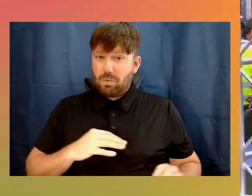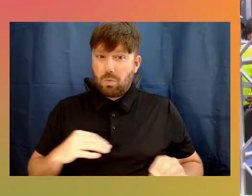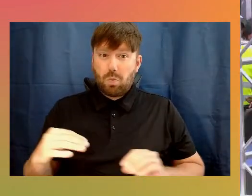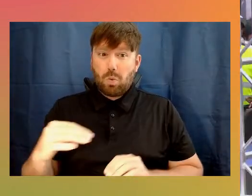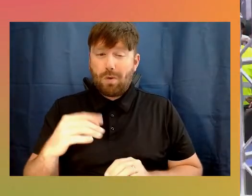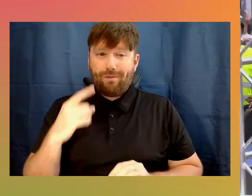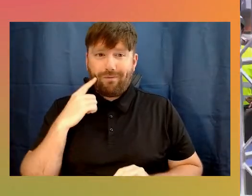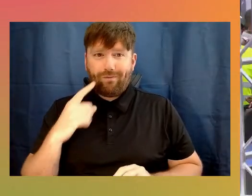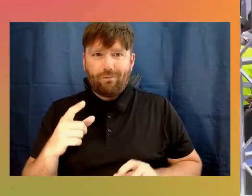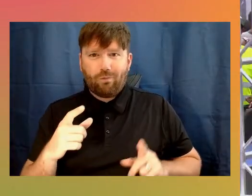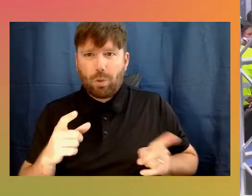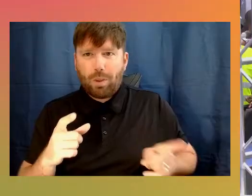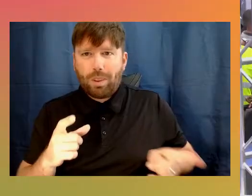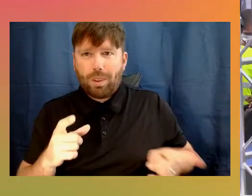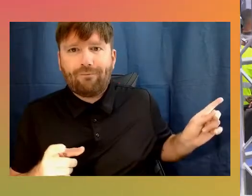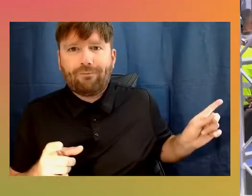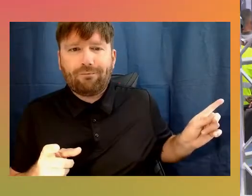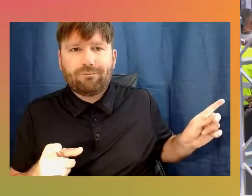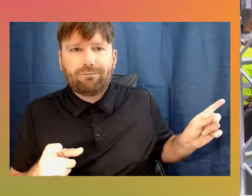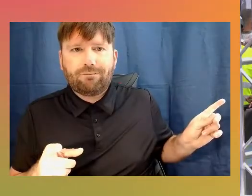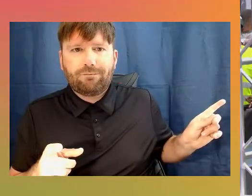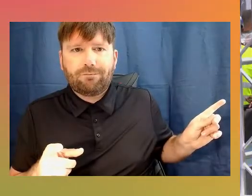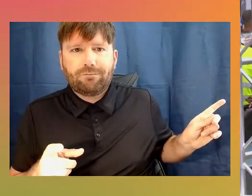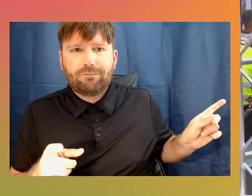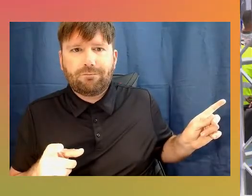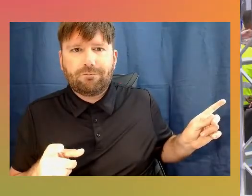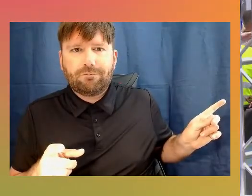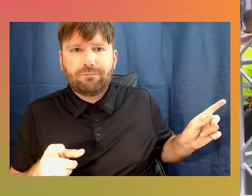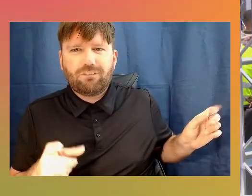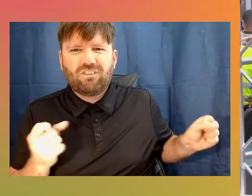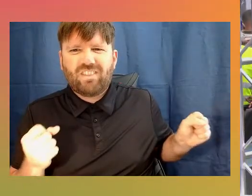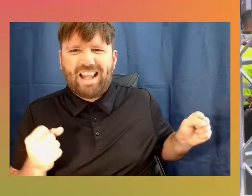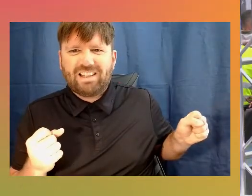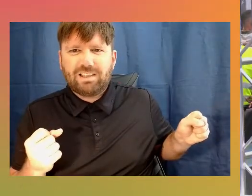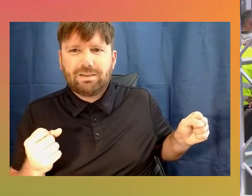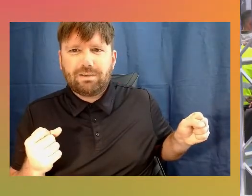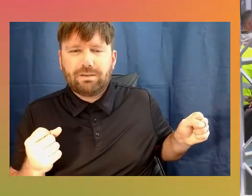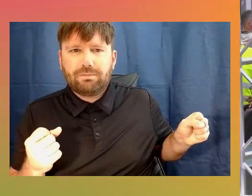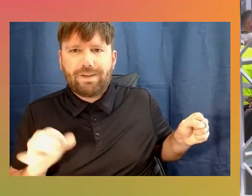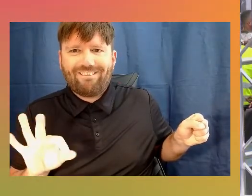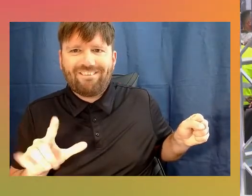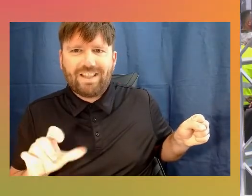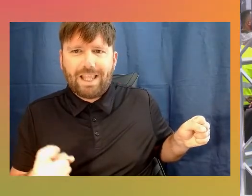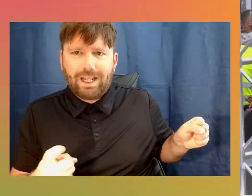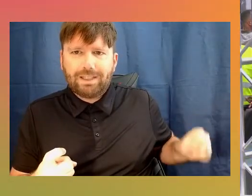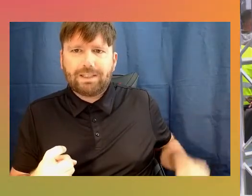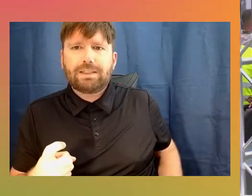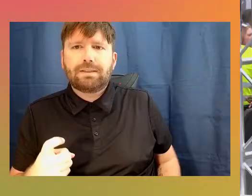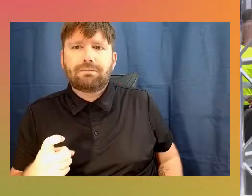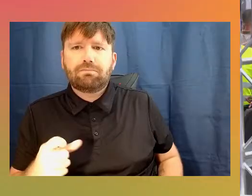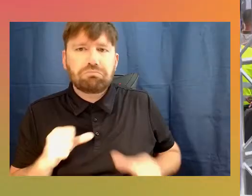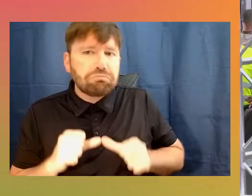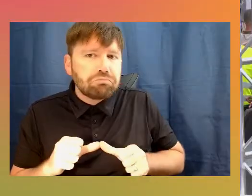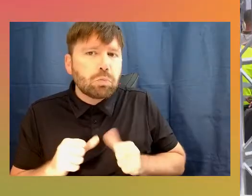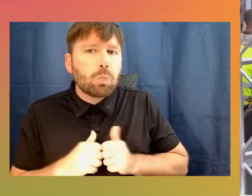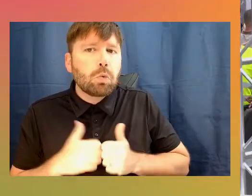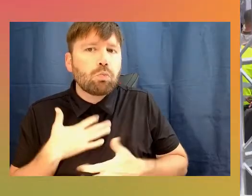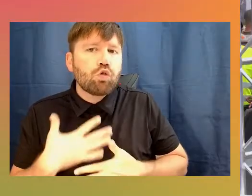SQUEEZE THE LEG AND SHIFT THE CHEST FORWARD, SO MUCH SO THAT THE LEG LIFTS. THE SECOND THAT THE LEFT FOOT